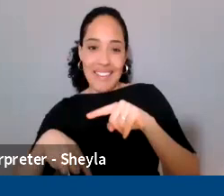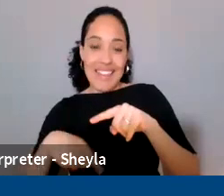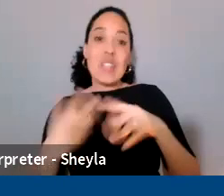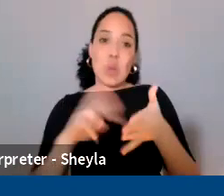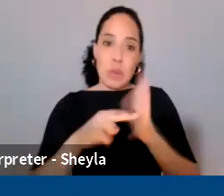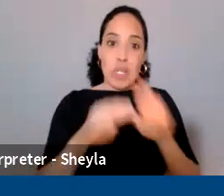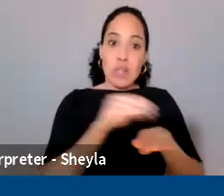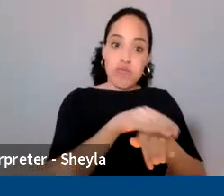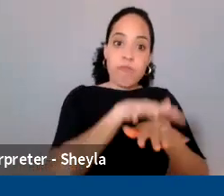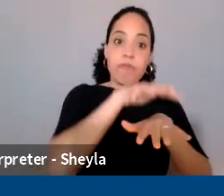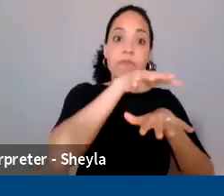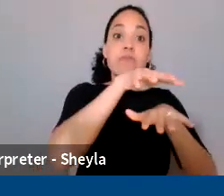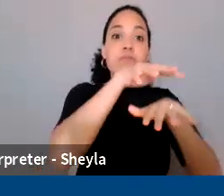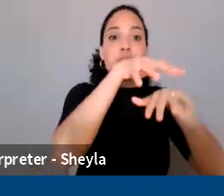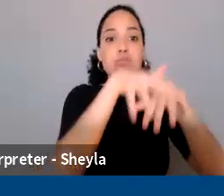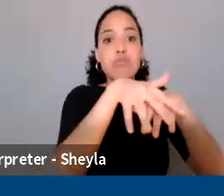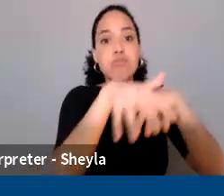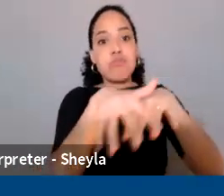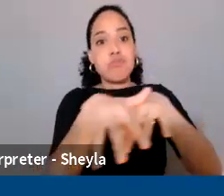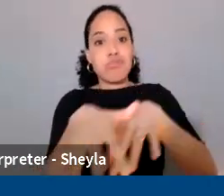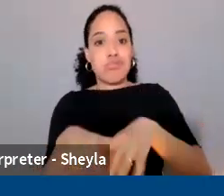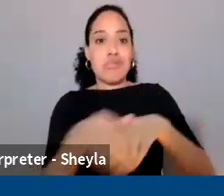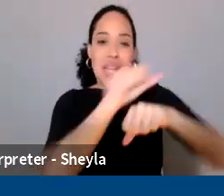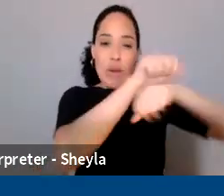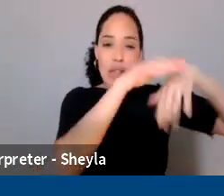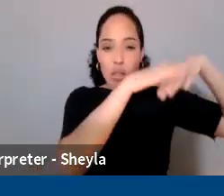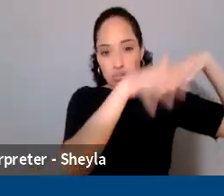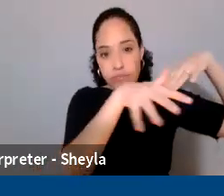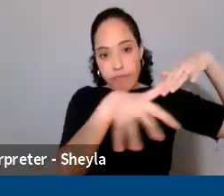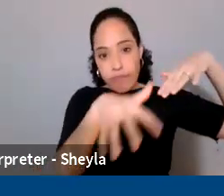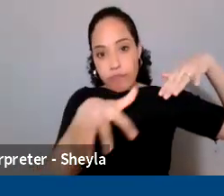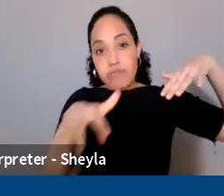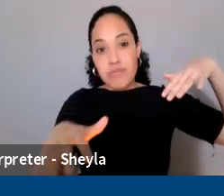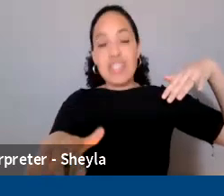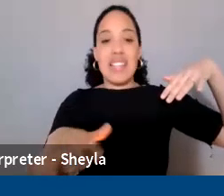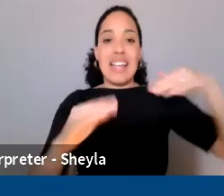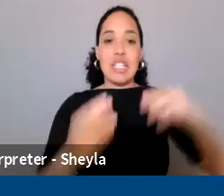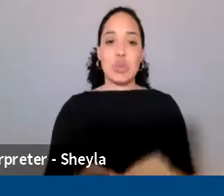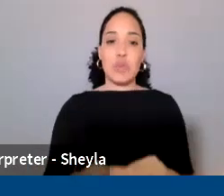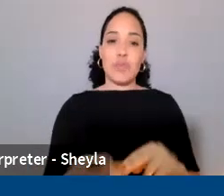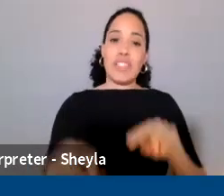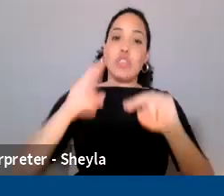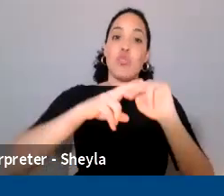moves downhill towards watersheds and thereby increasing the risk and severity of flooding